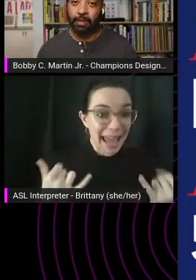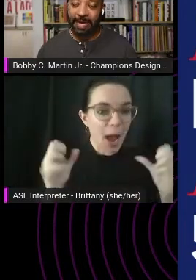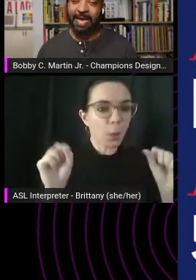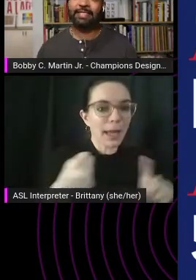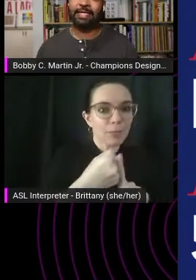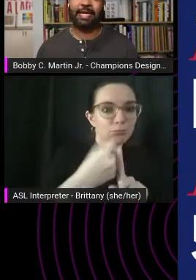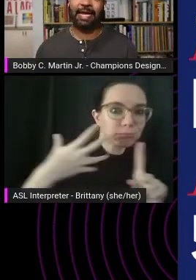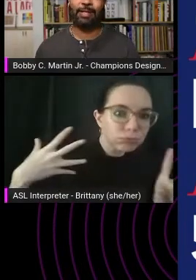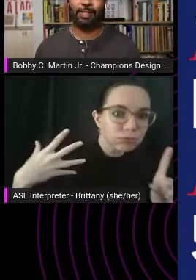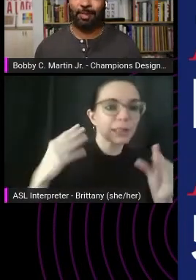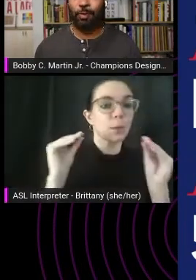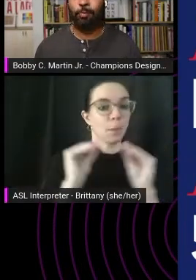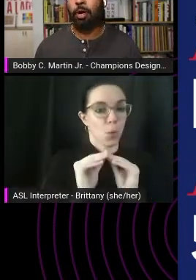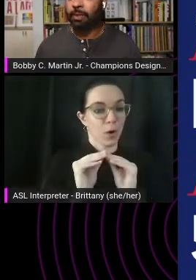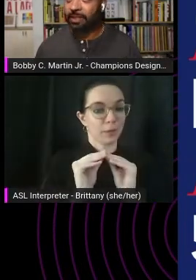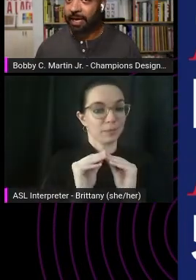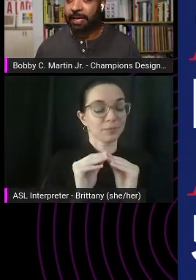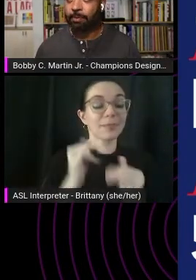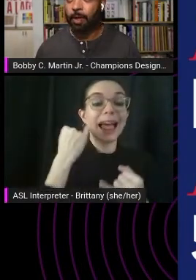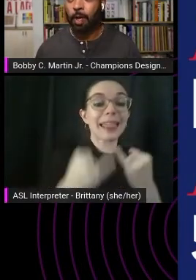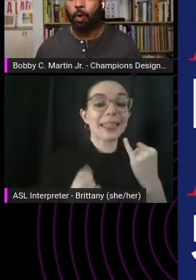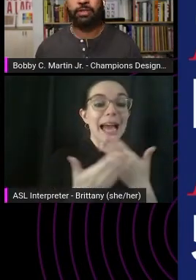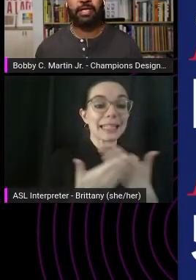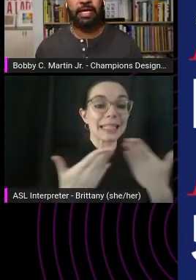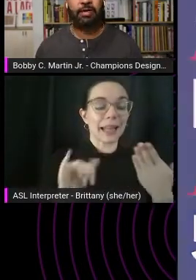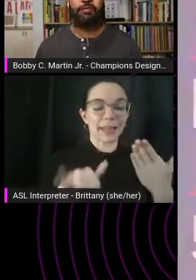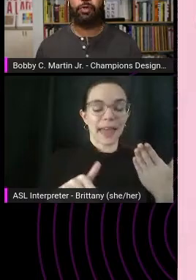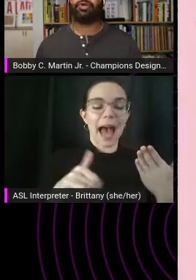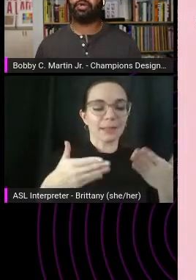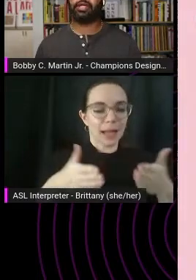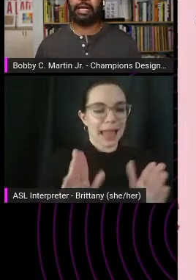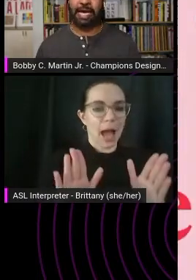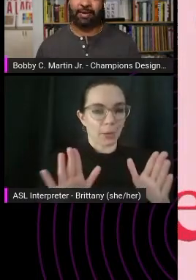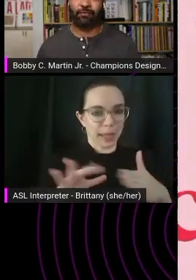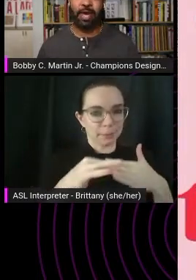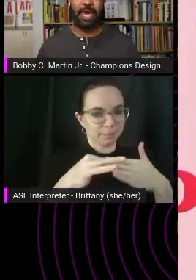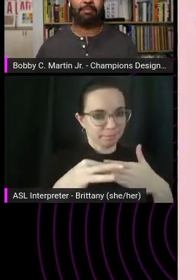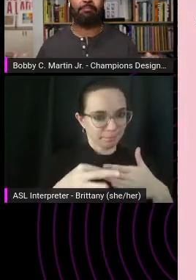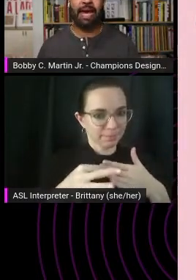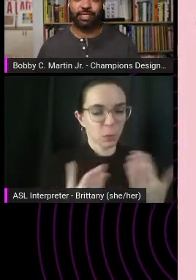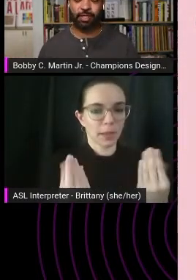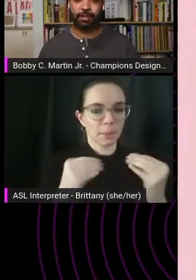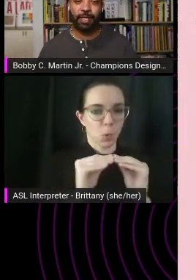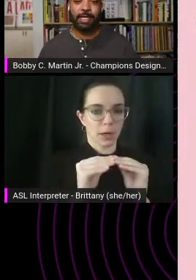The last thing that allowed them to do more with type was then infuse it with life and magic.